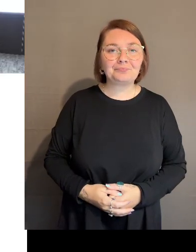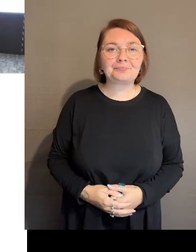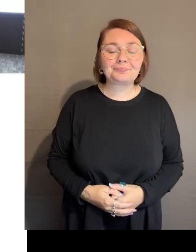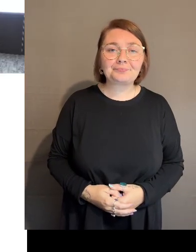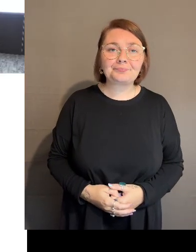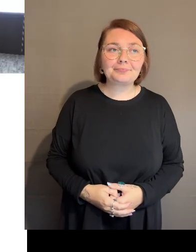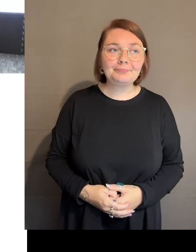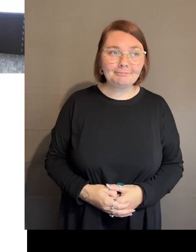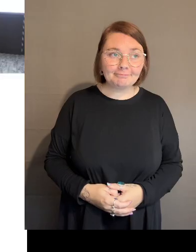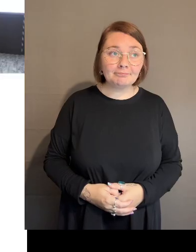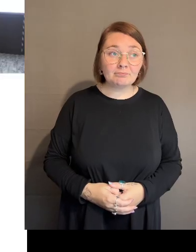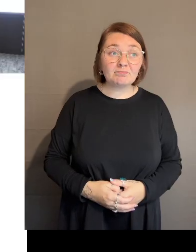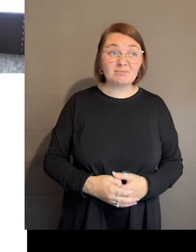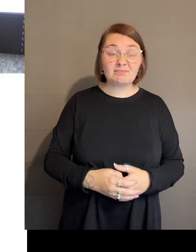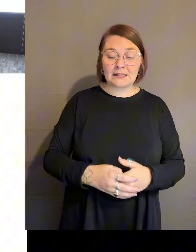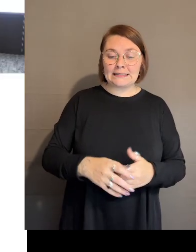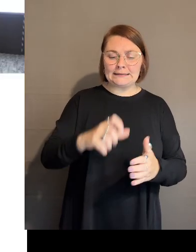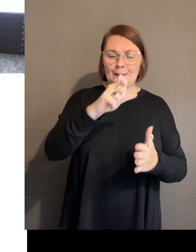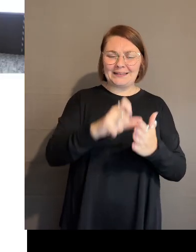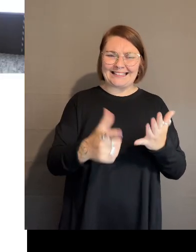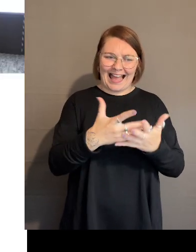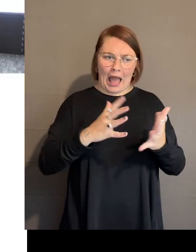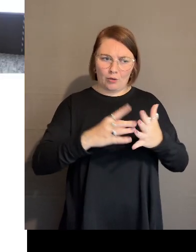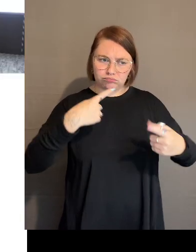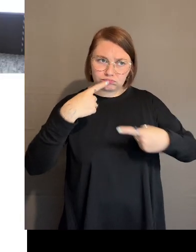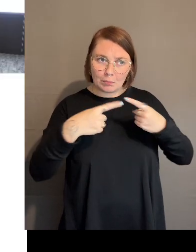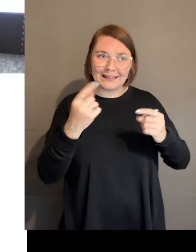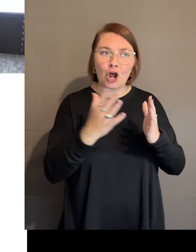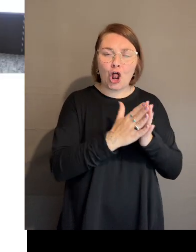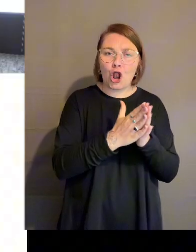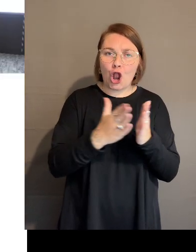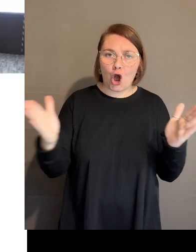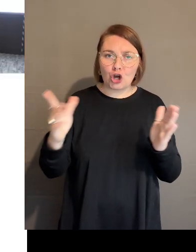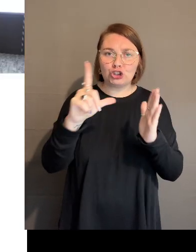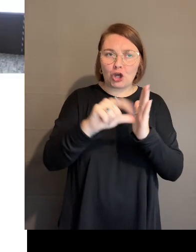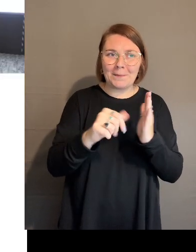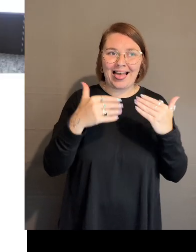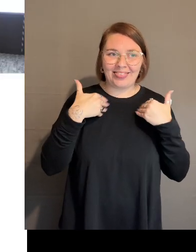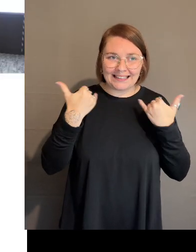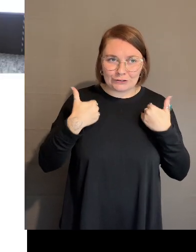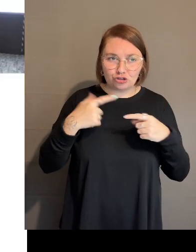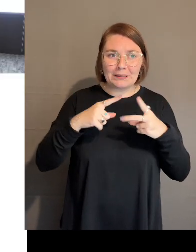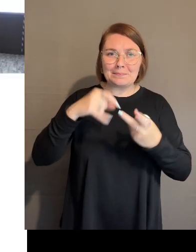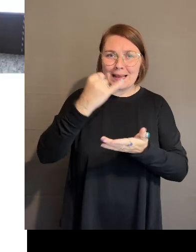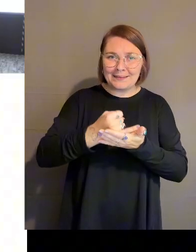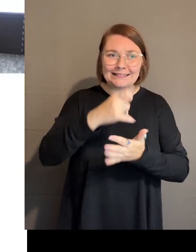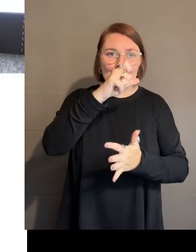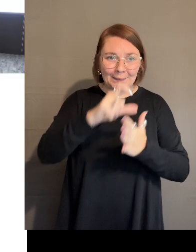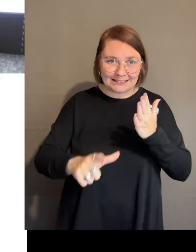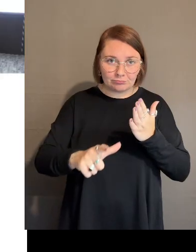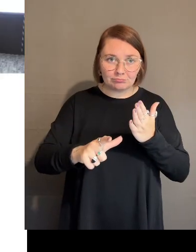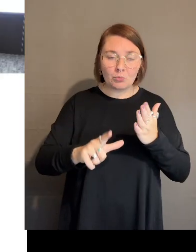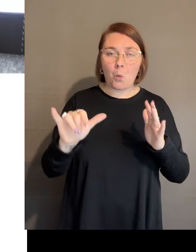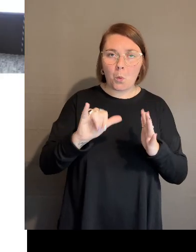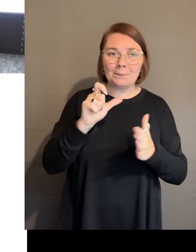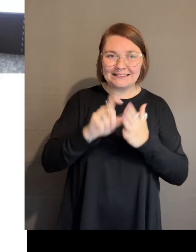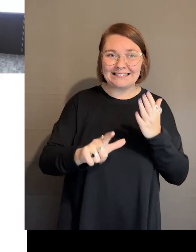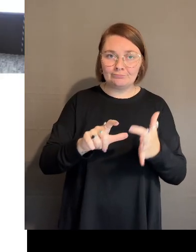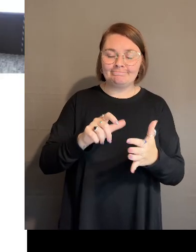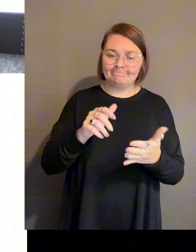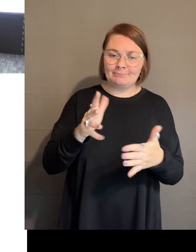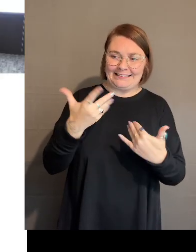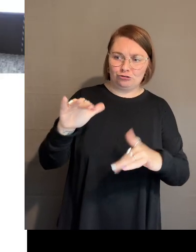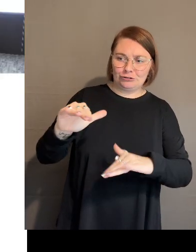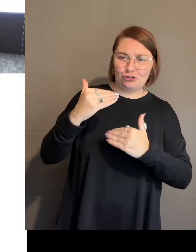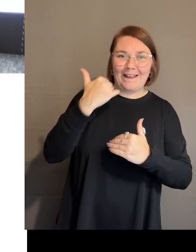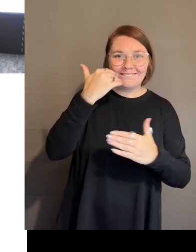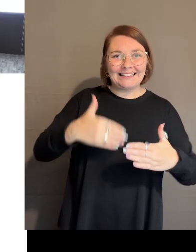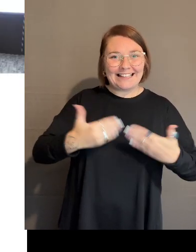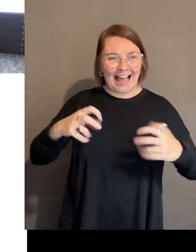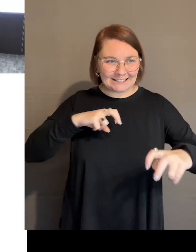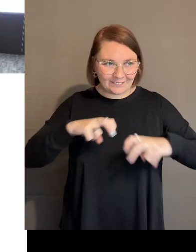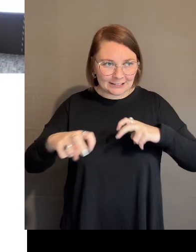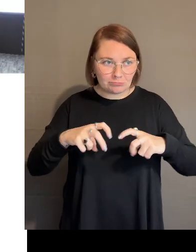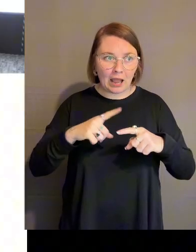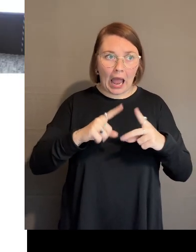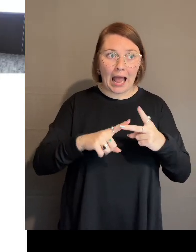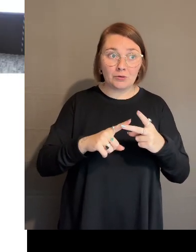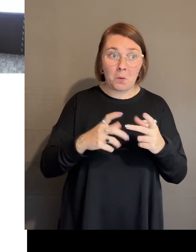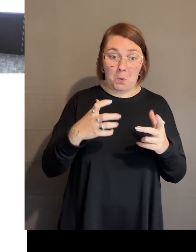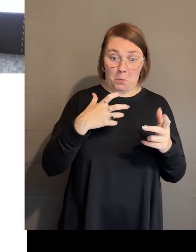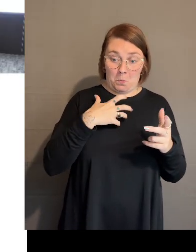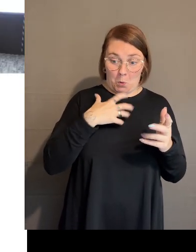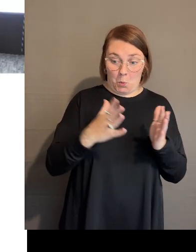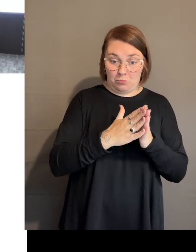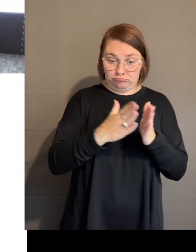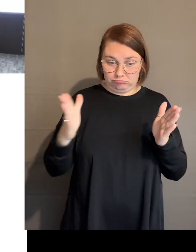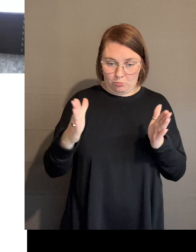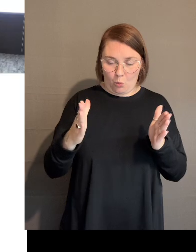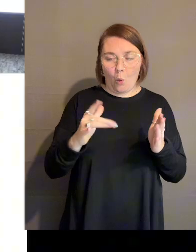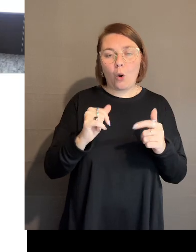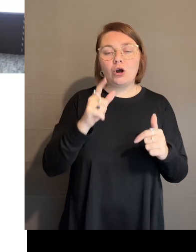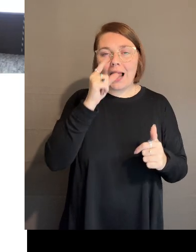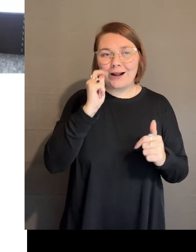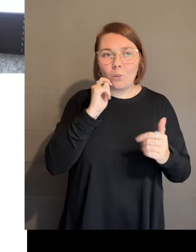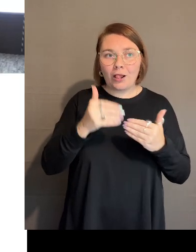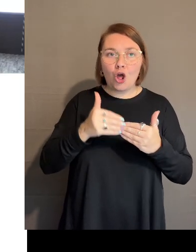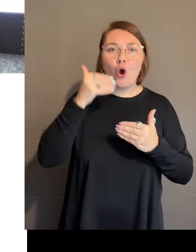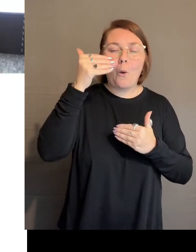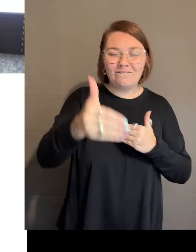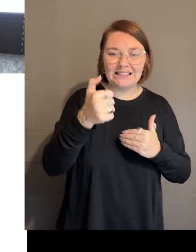In Kyoda, disability was defined as a long-term health condition, impairment, and disability, or disability that restricts everyday activities and has lasted or is likely to last for 6 months or more.